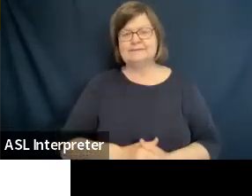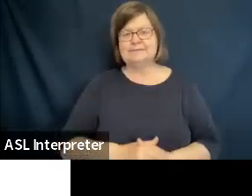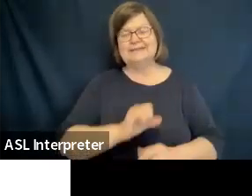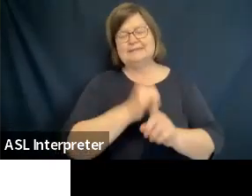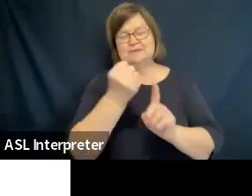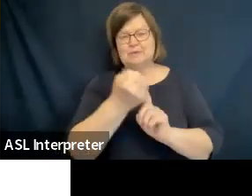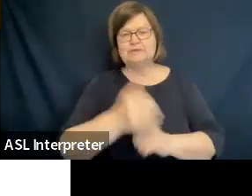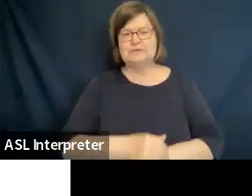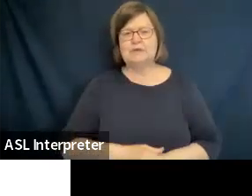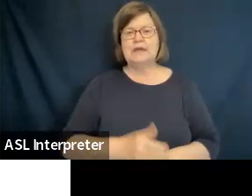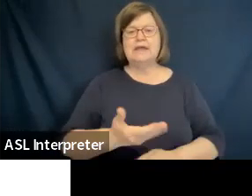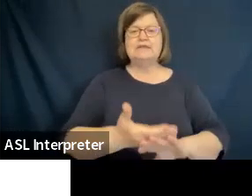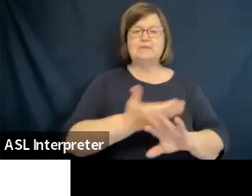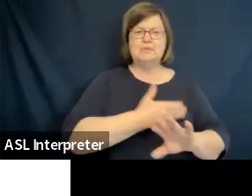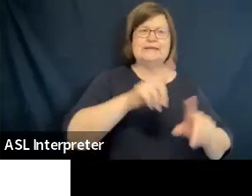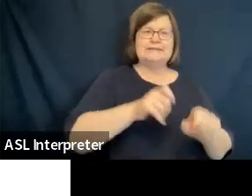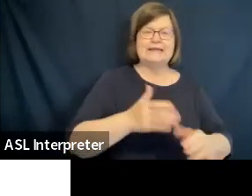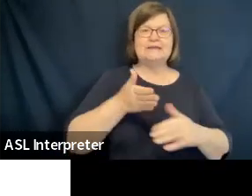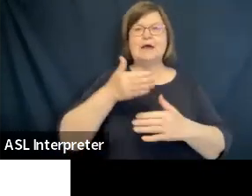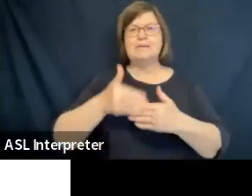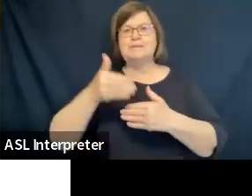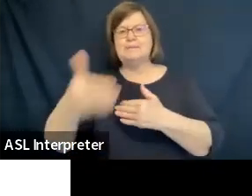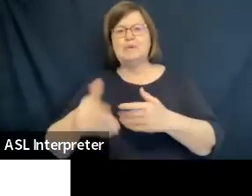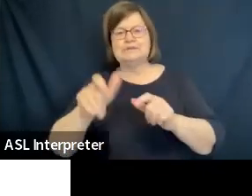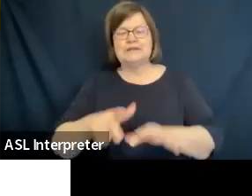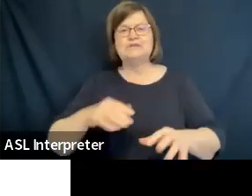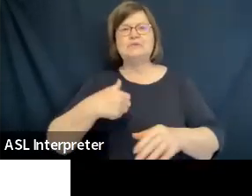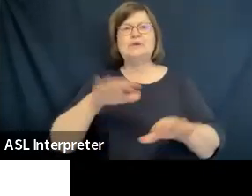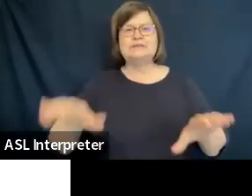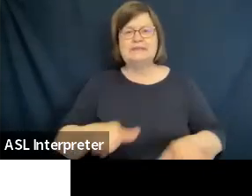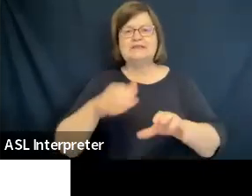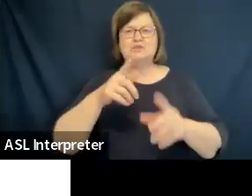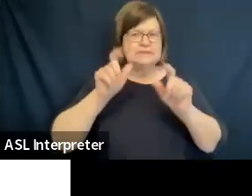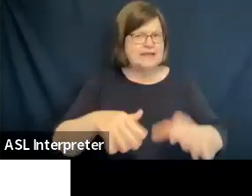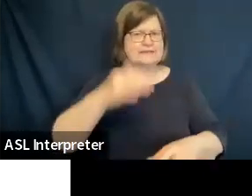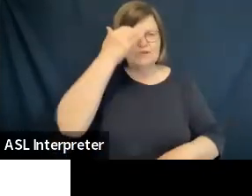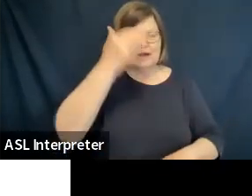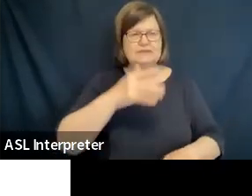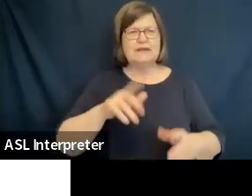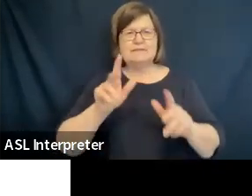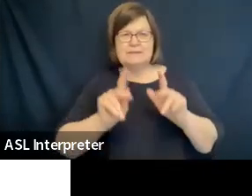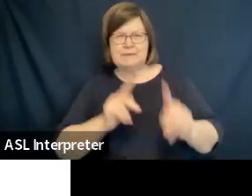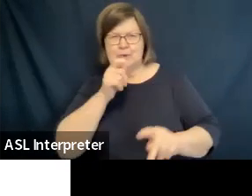a pretest and post test were developed to test the knowledge of viewers prior to the presentation and